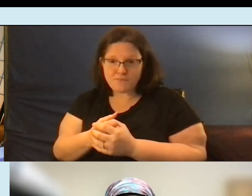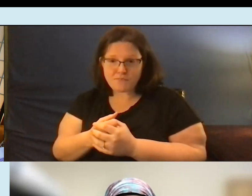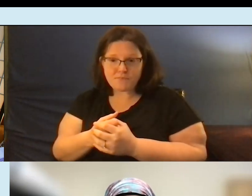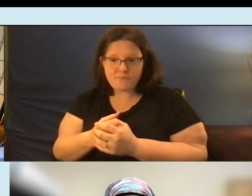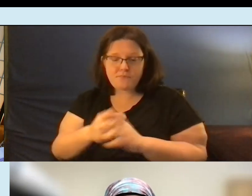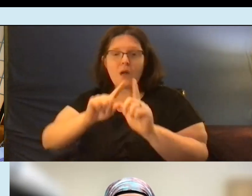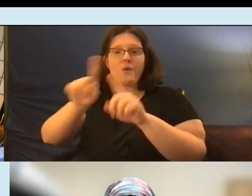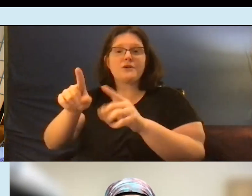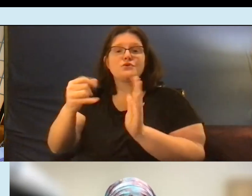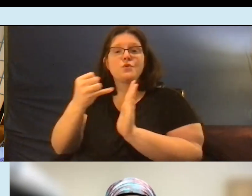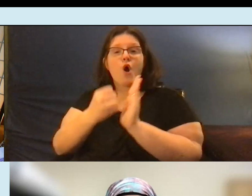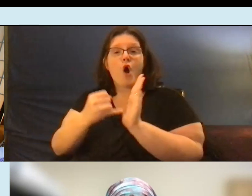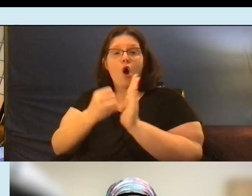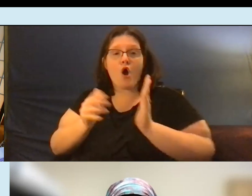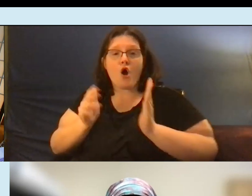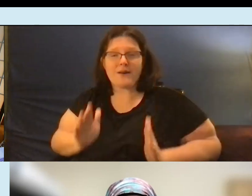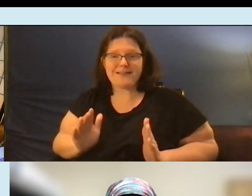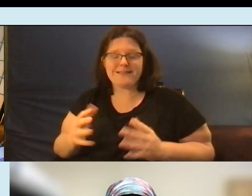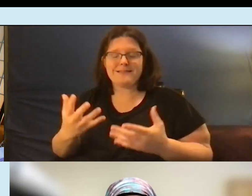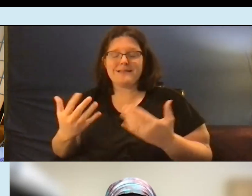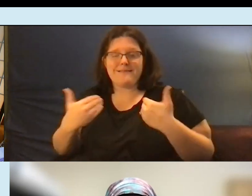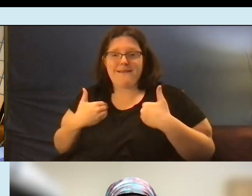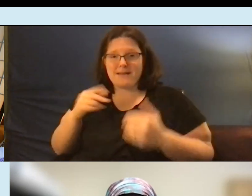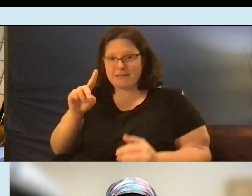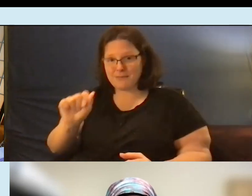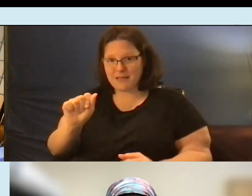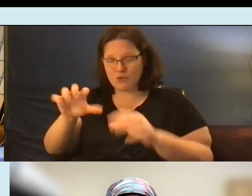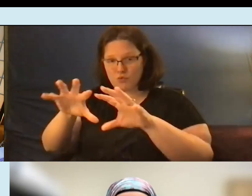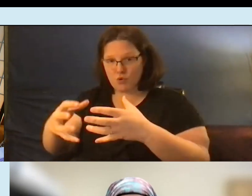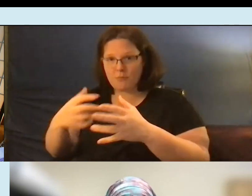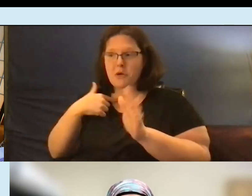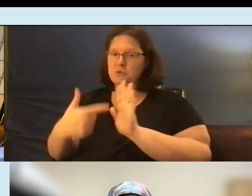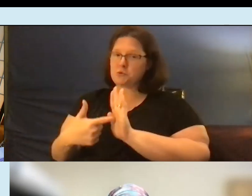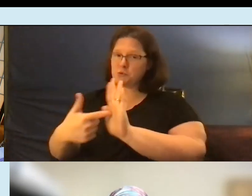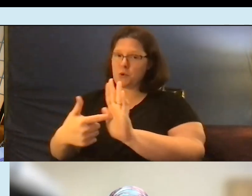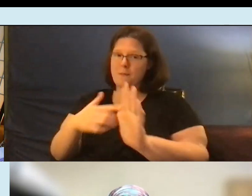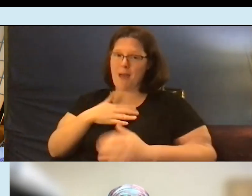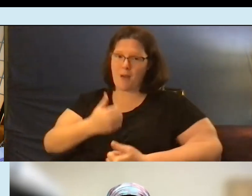with disabilities group and uh showed some of my poetry in that group which really helped